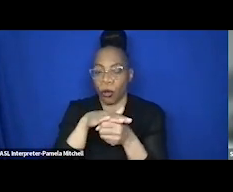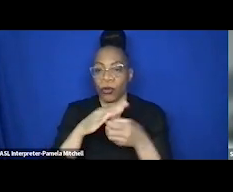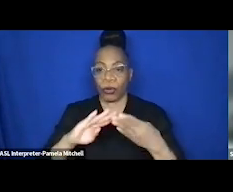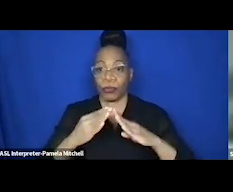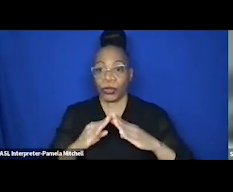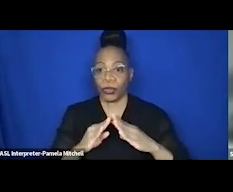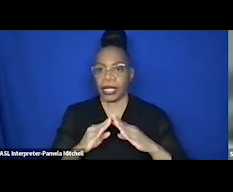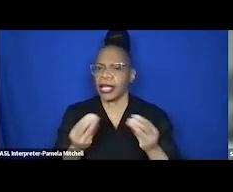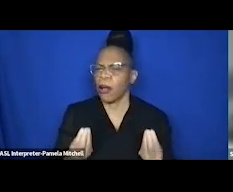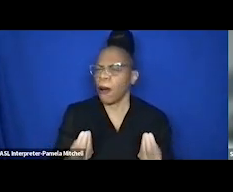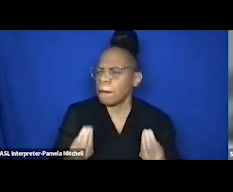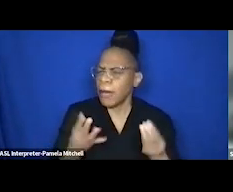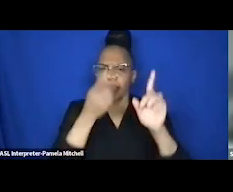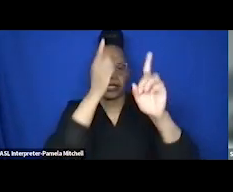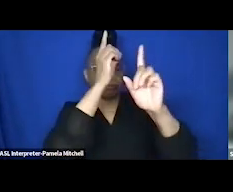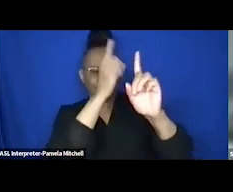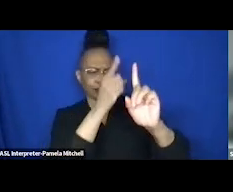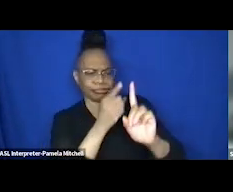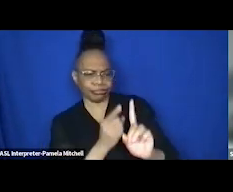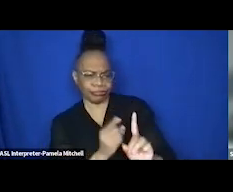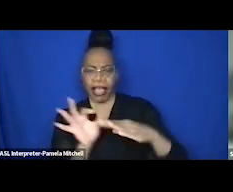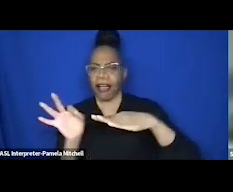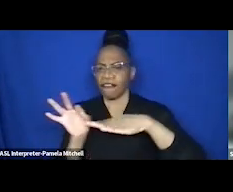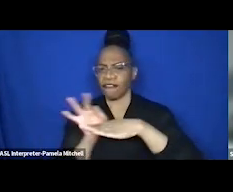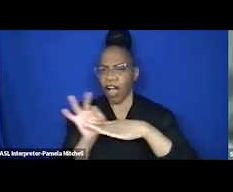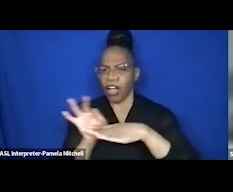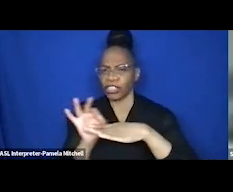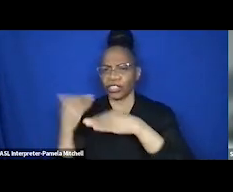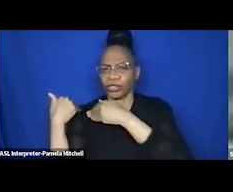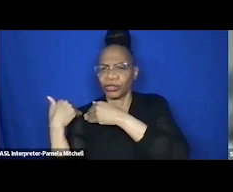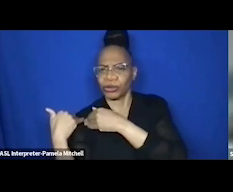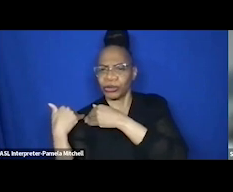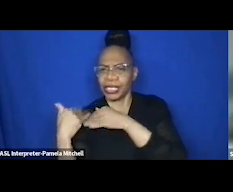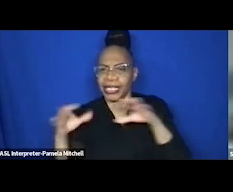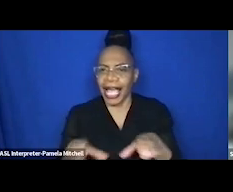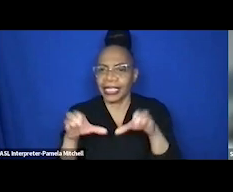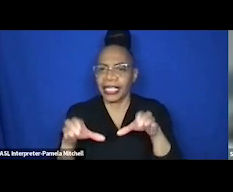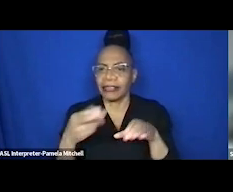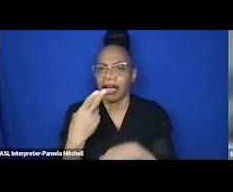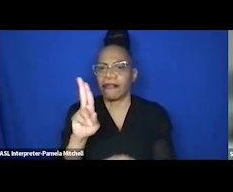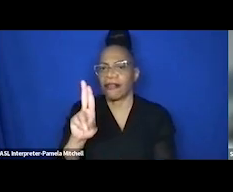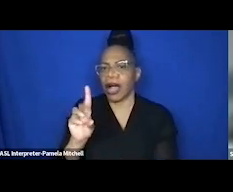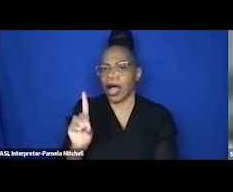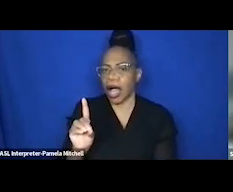there are many, many goals or functions or duties or activities of a HUD continuum of care, which you'll hear about on the webinar.